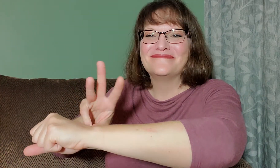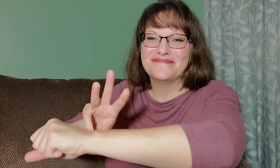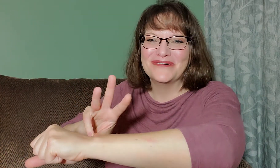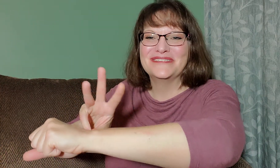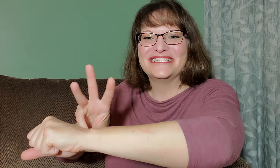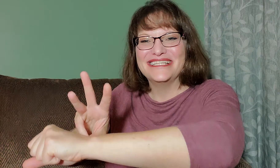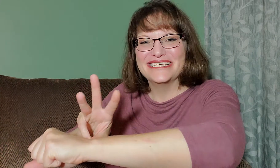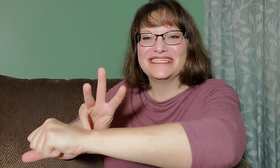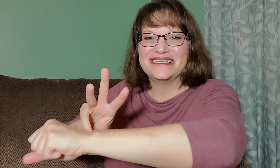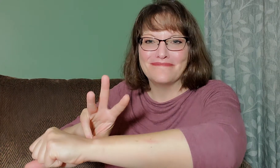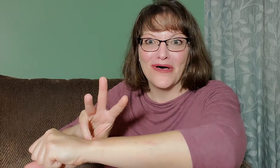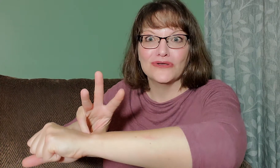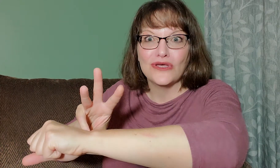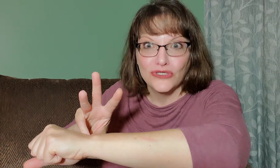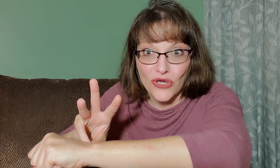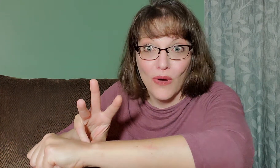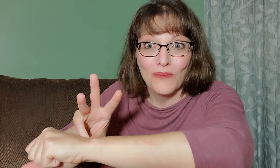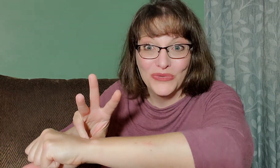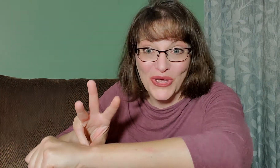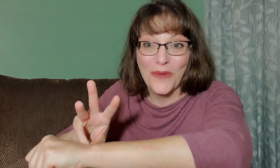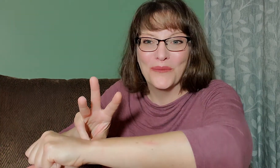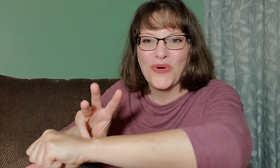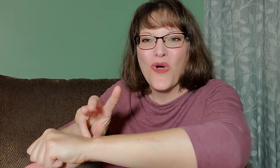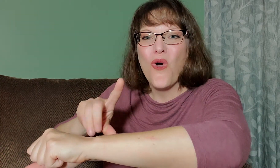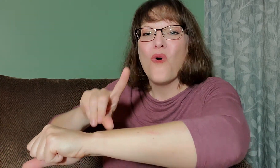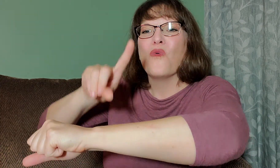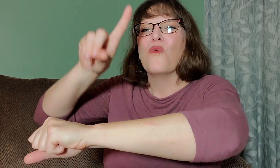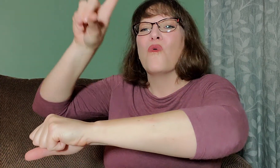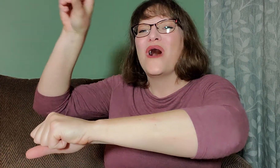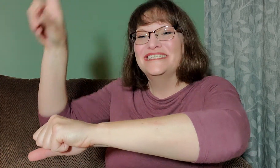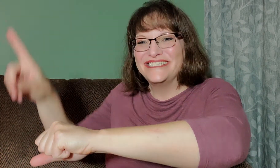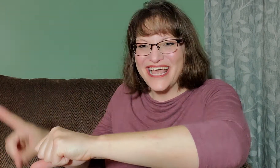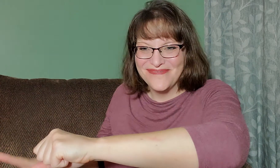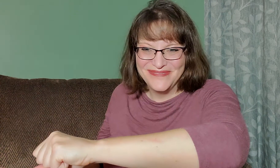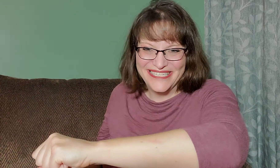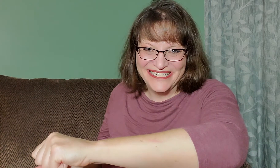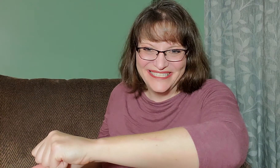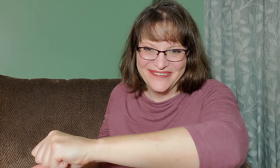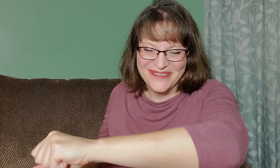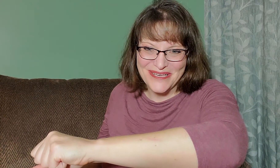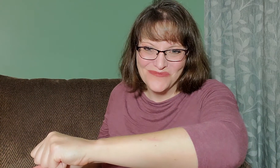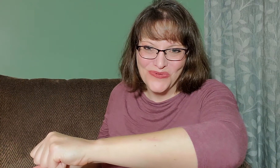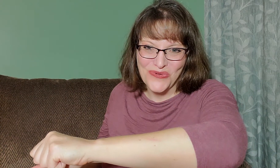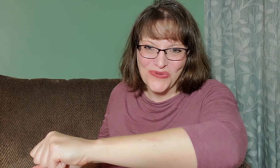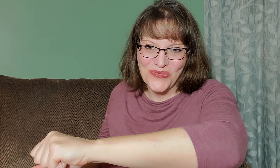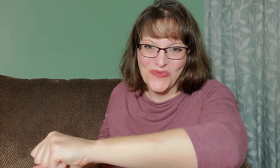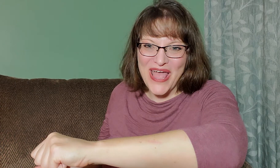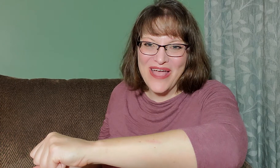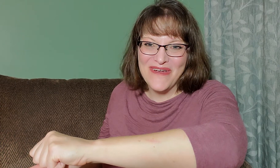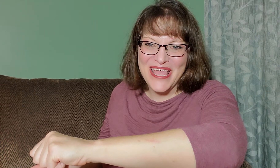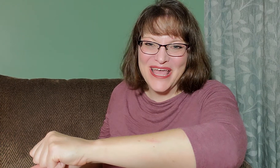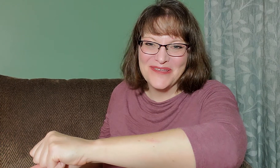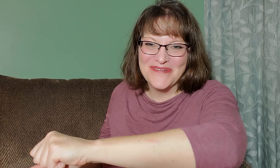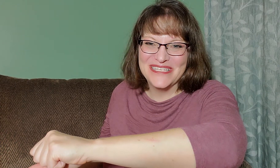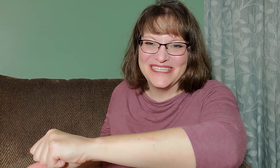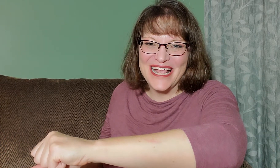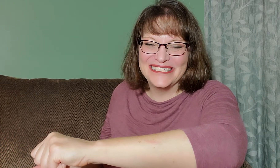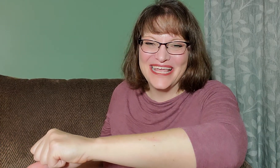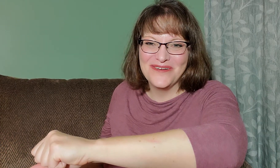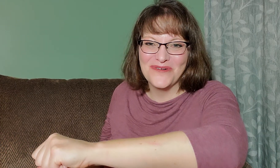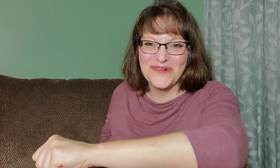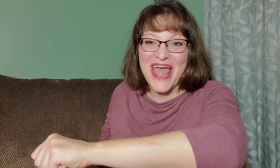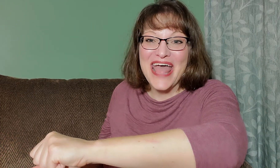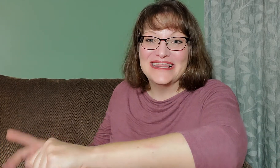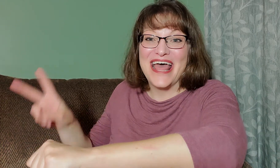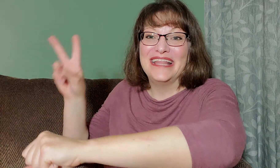most delicious bugs. Yum yum! 1 jumped into the pool, where it was nice and cool. Then